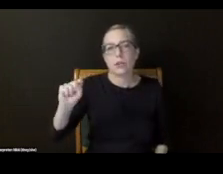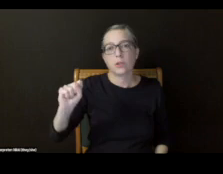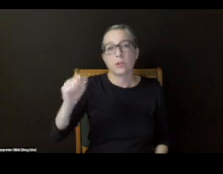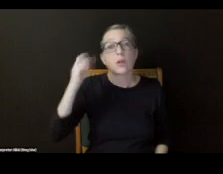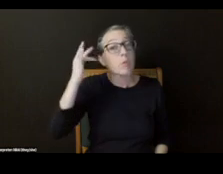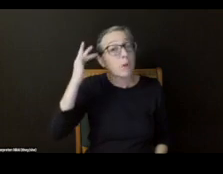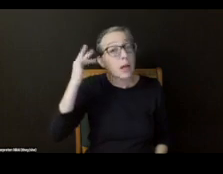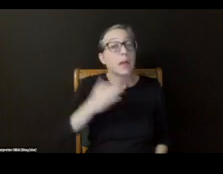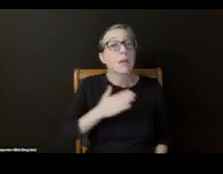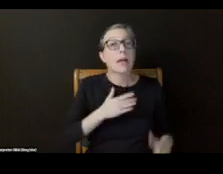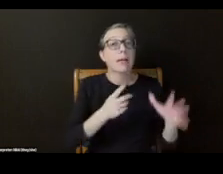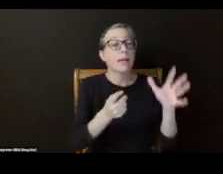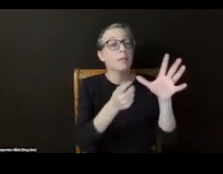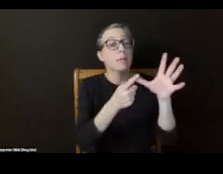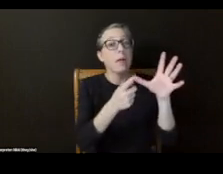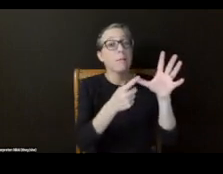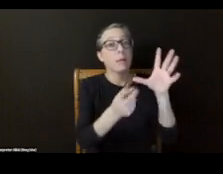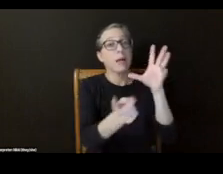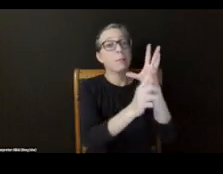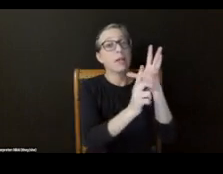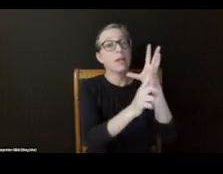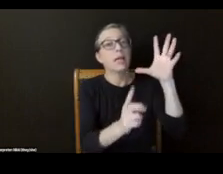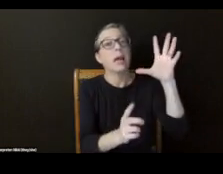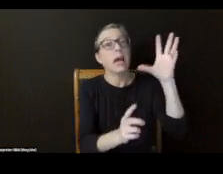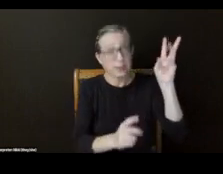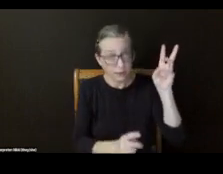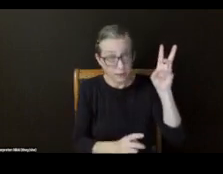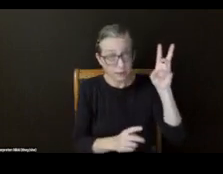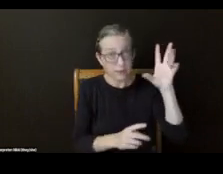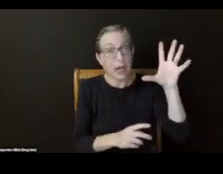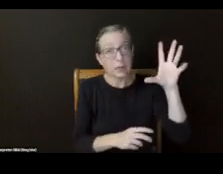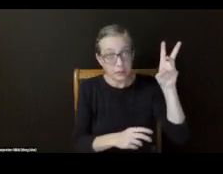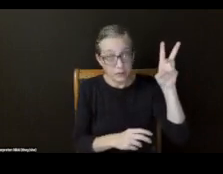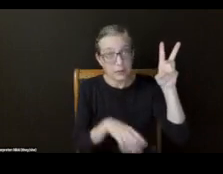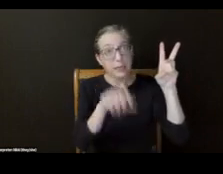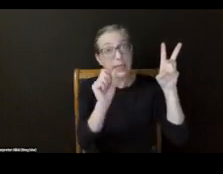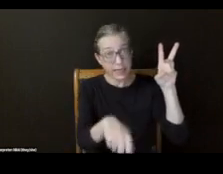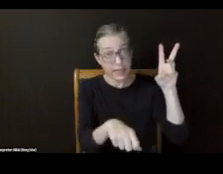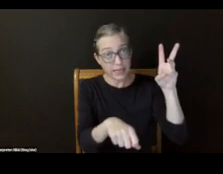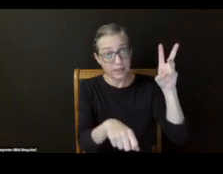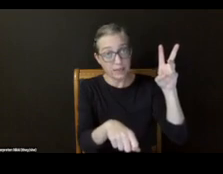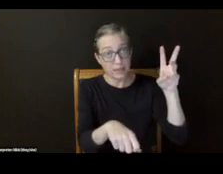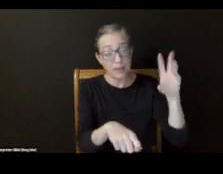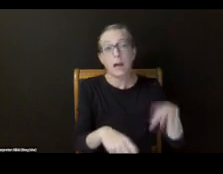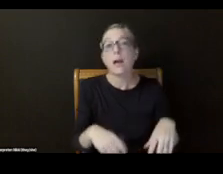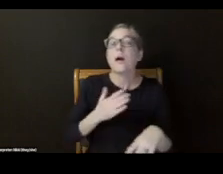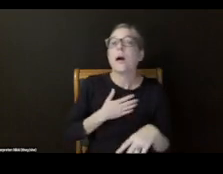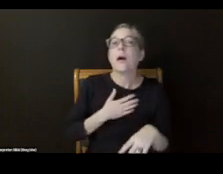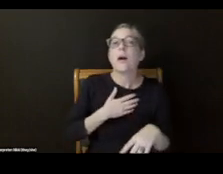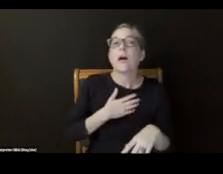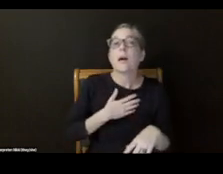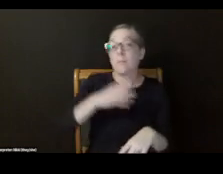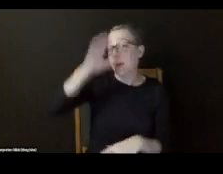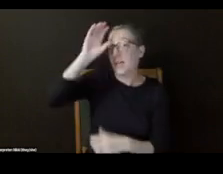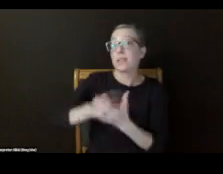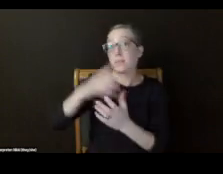For example, my own husband who has the same situation as as I do,